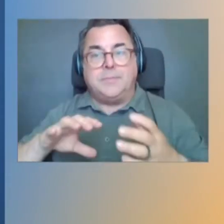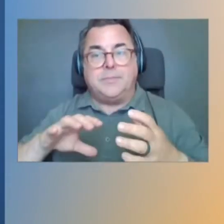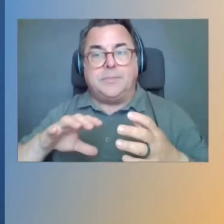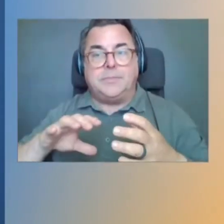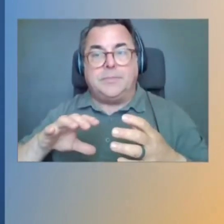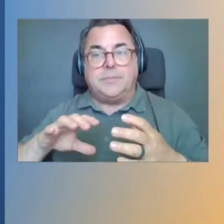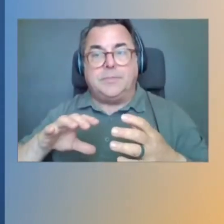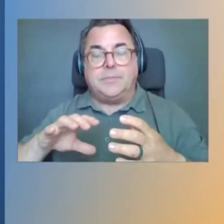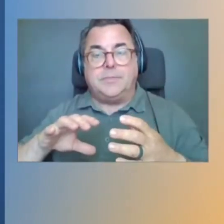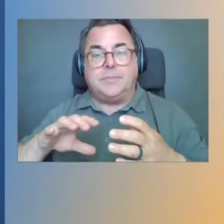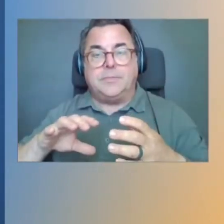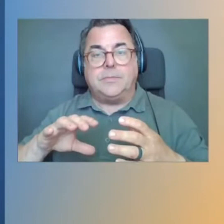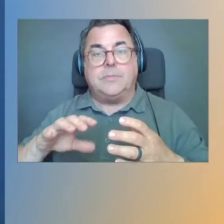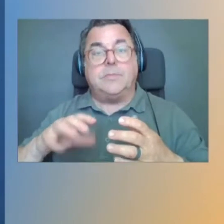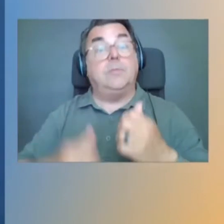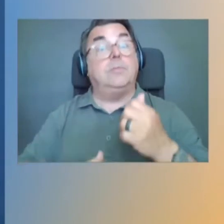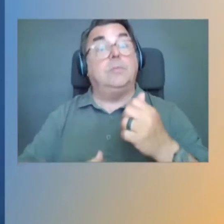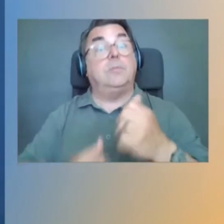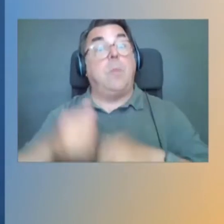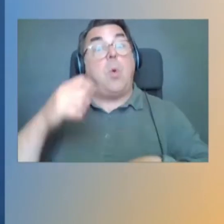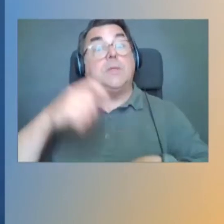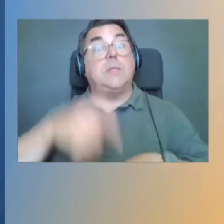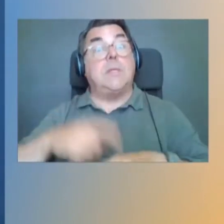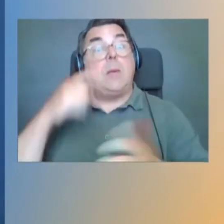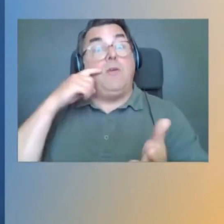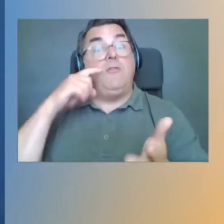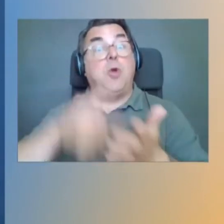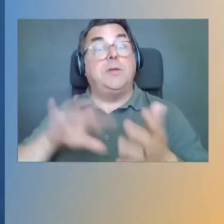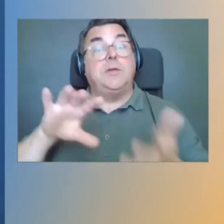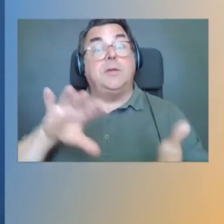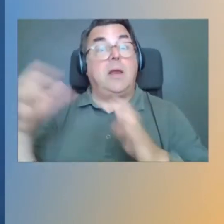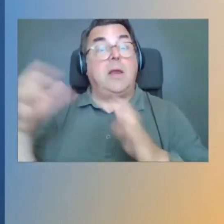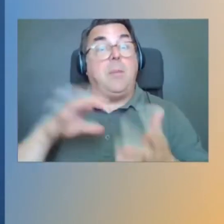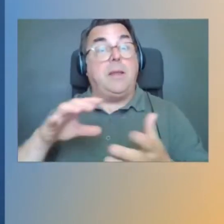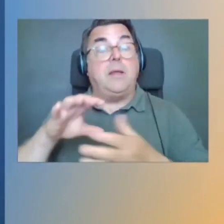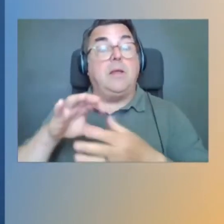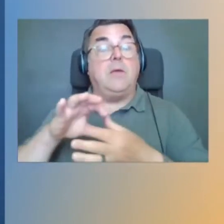the majority of the time we have found that these anomalies are really rooted into the SSD firmware.